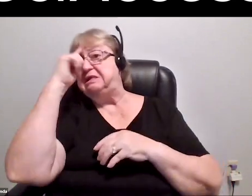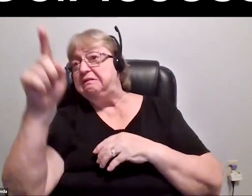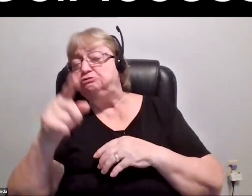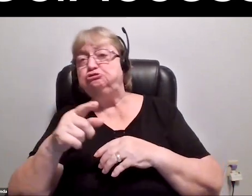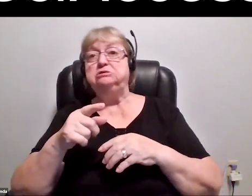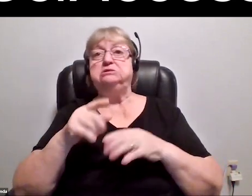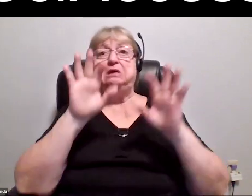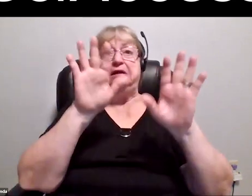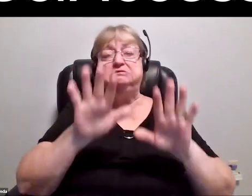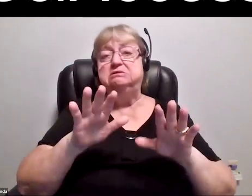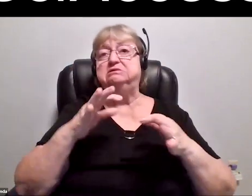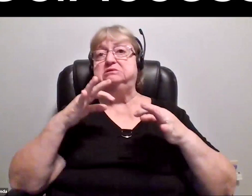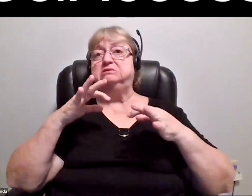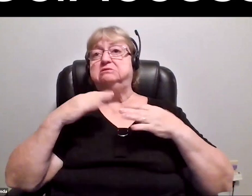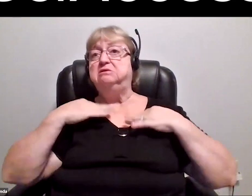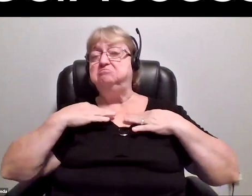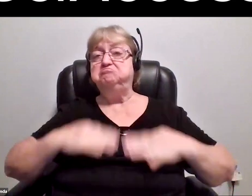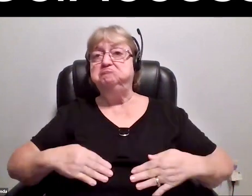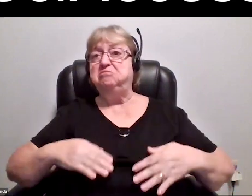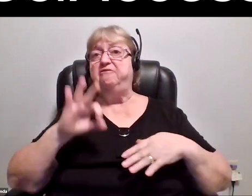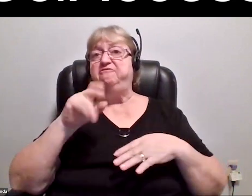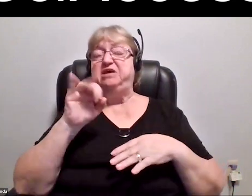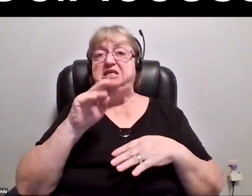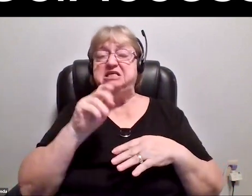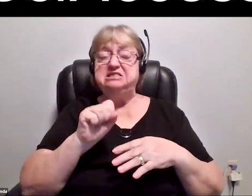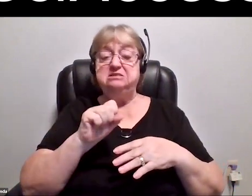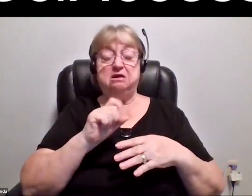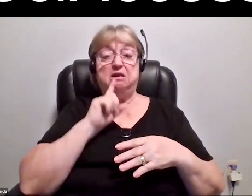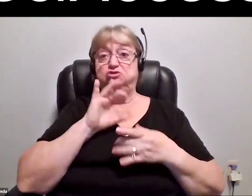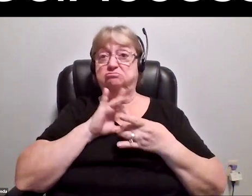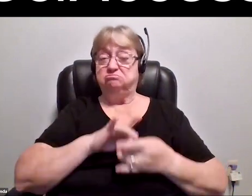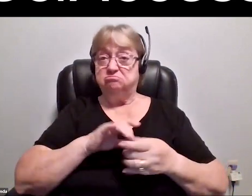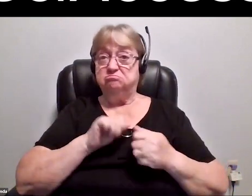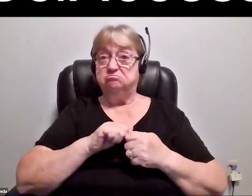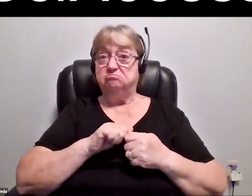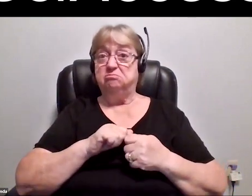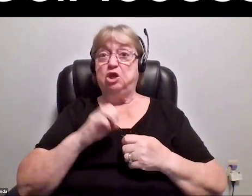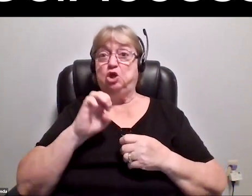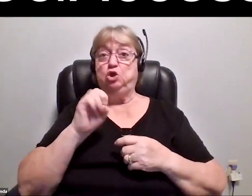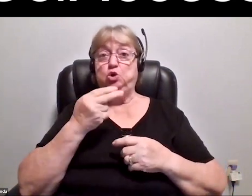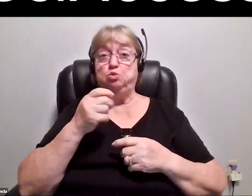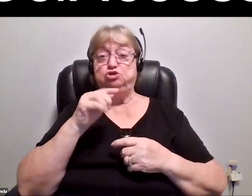These constructed ideas are deeply rooted in eugenics, anti-Blackness, misogyny, colonialism,